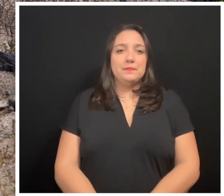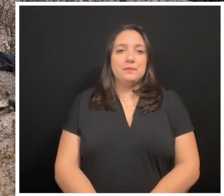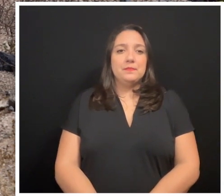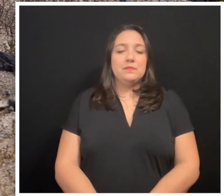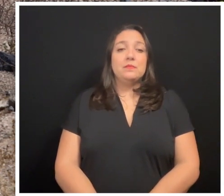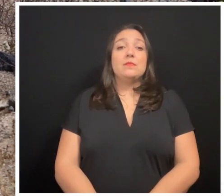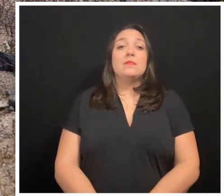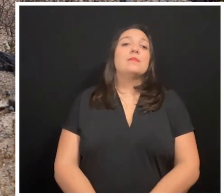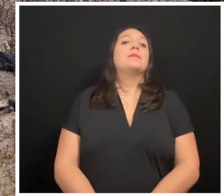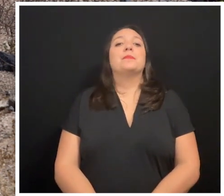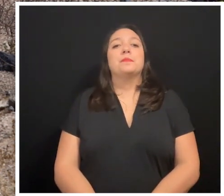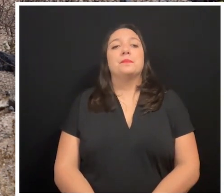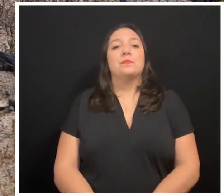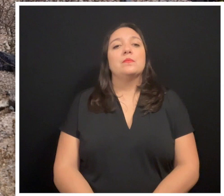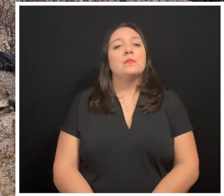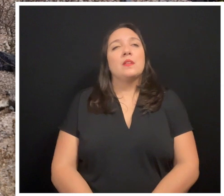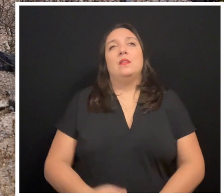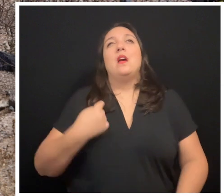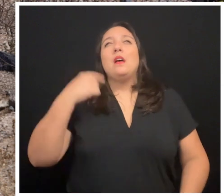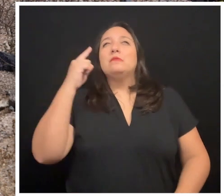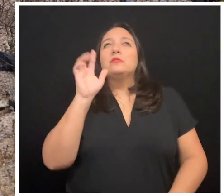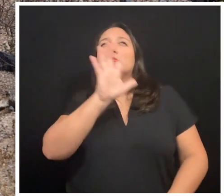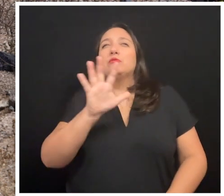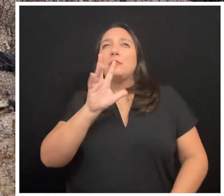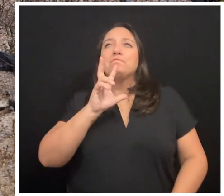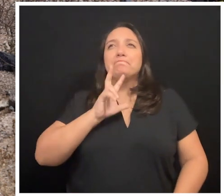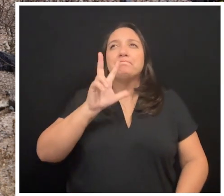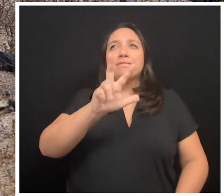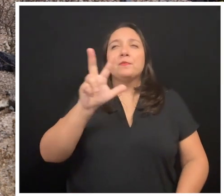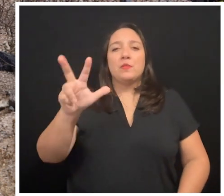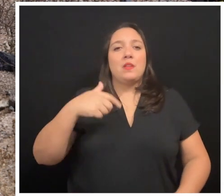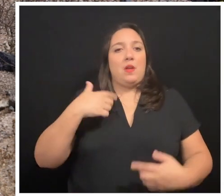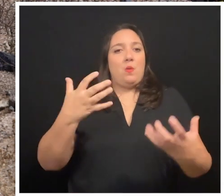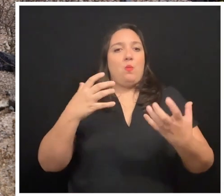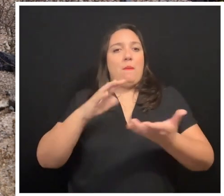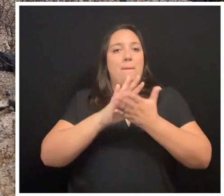It wasn't until, I would say I was about thirty-three and I really wanted to become a parent,